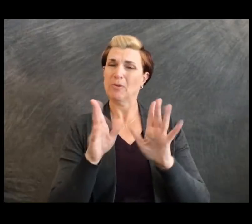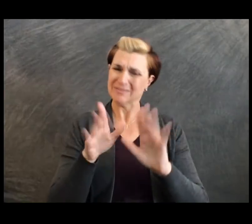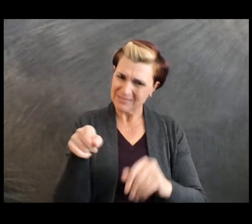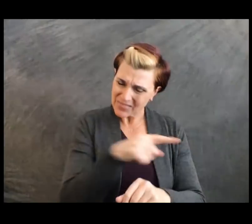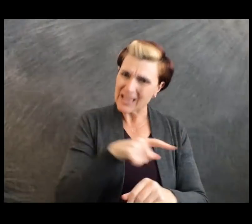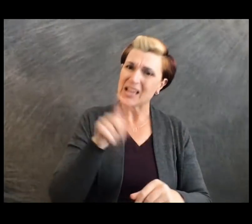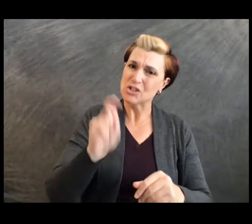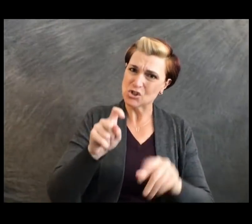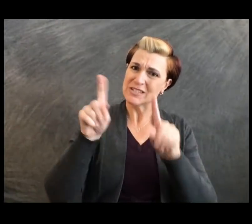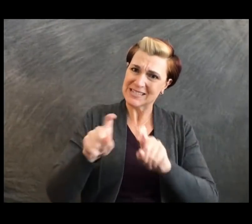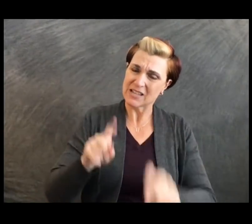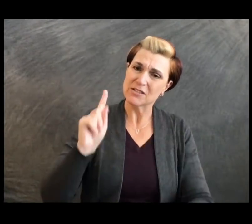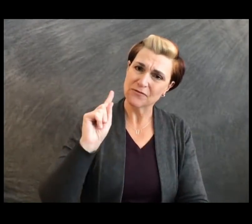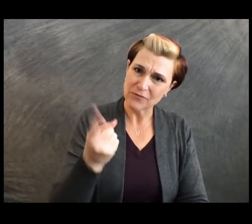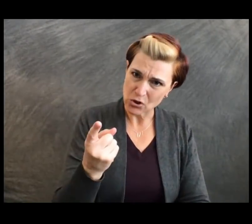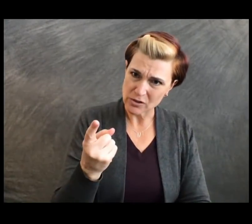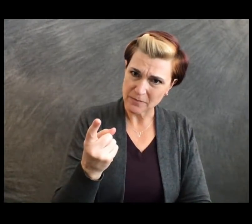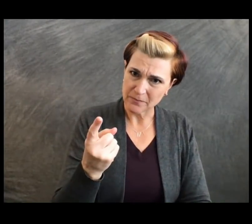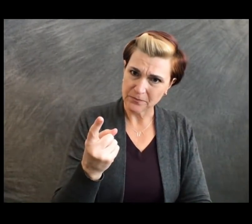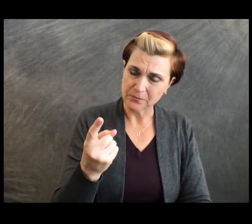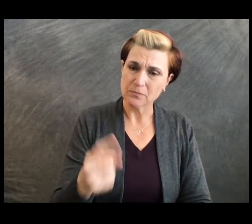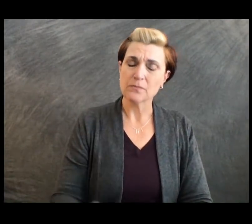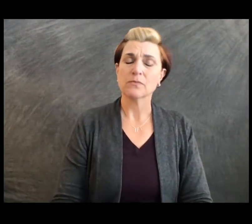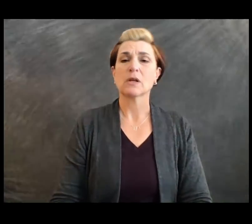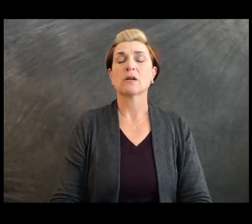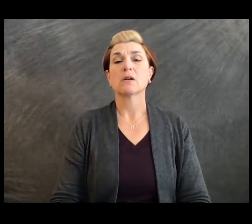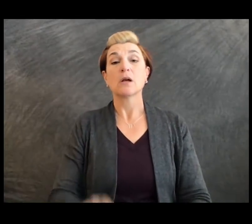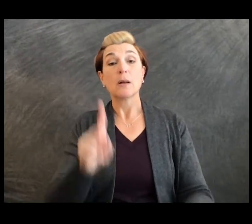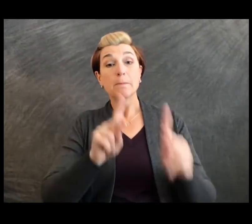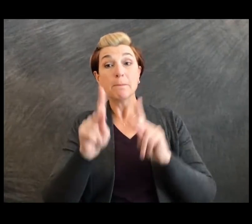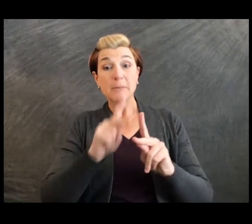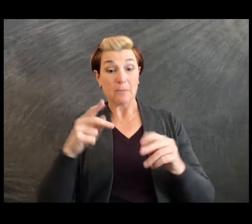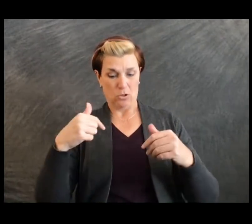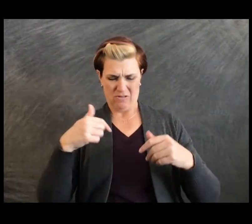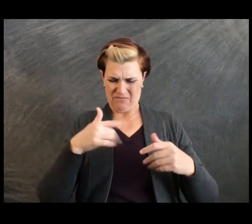symptomatic people and long-term care facilities as the vice-president is